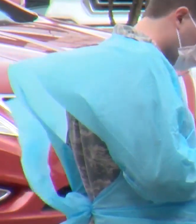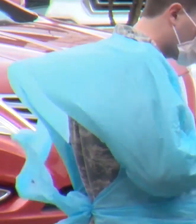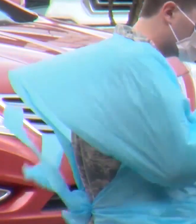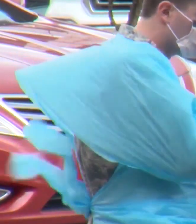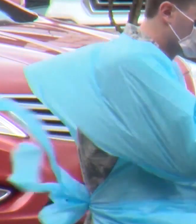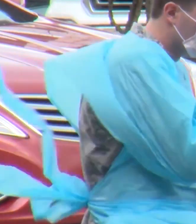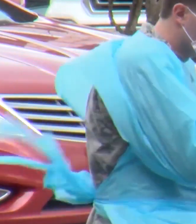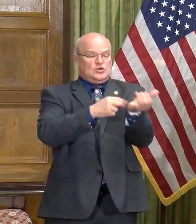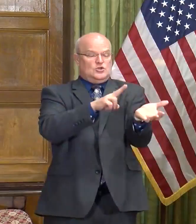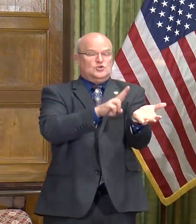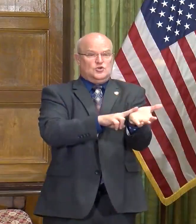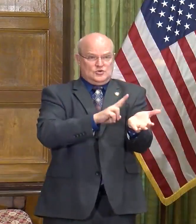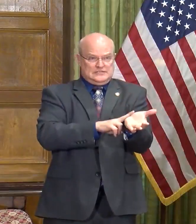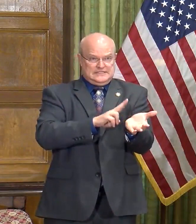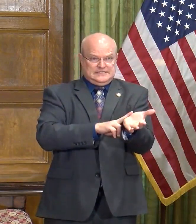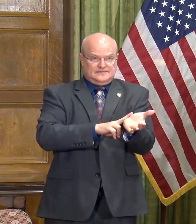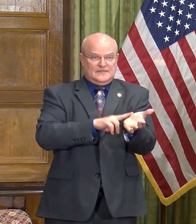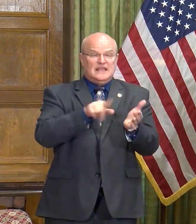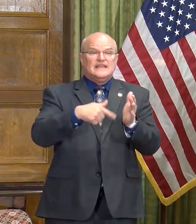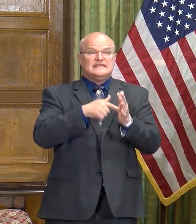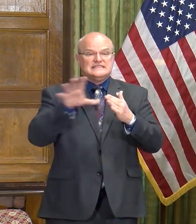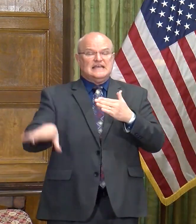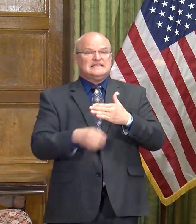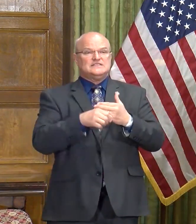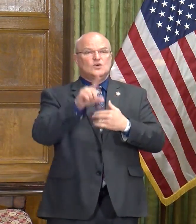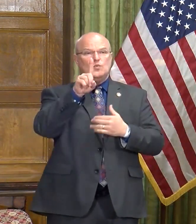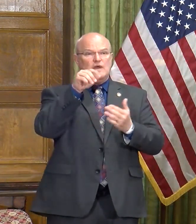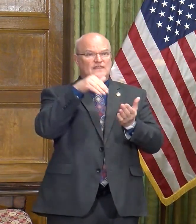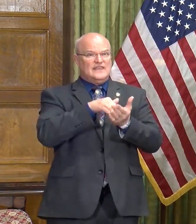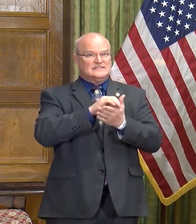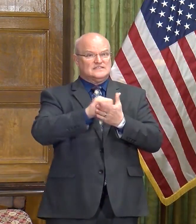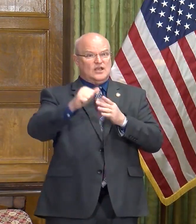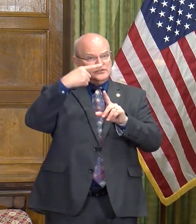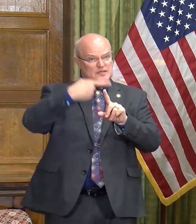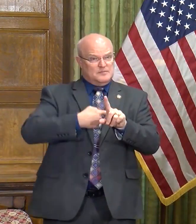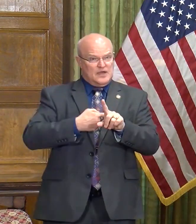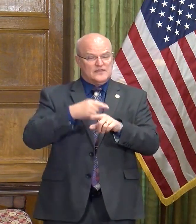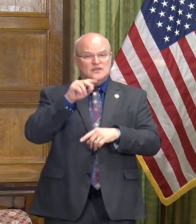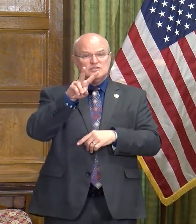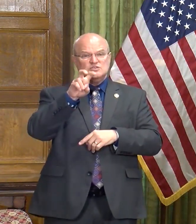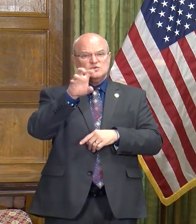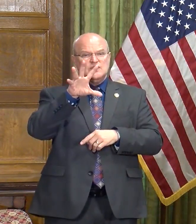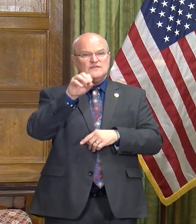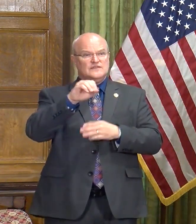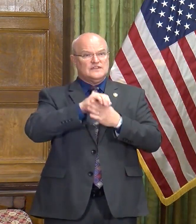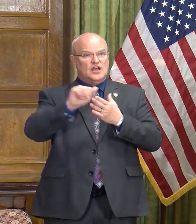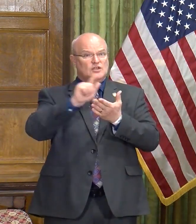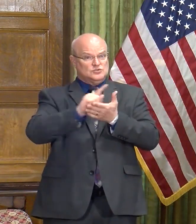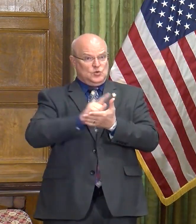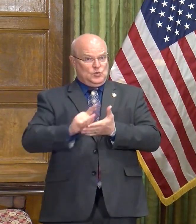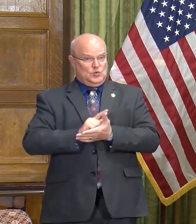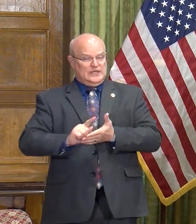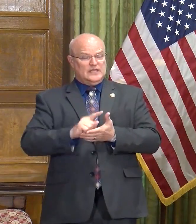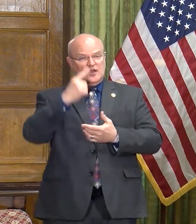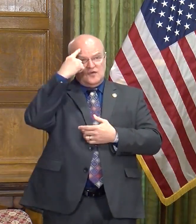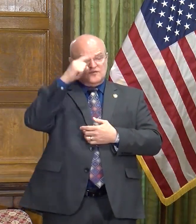support nurses this will be an additional $1,000 dollars a month, $250 a week for non physicians direct care workers primarily nurses and $2,000 a